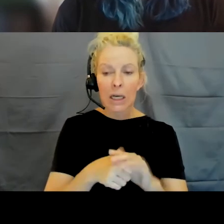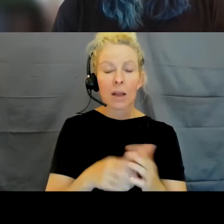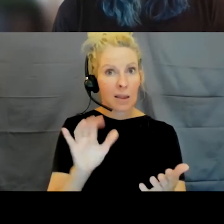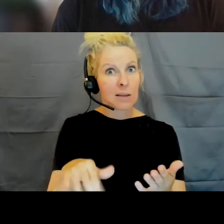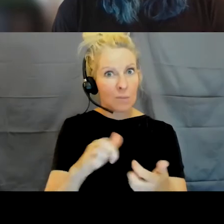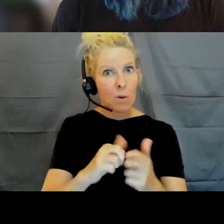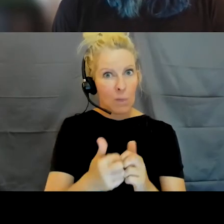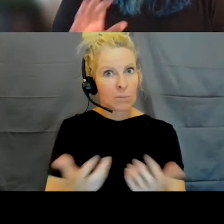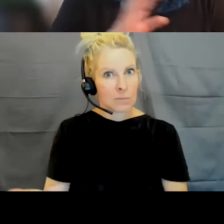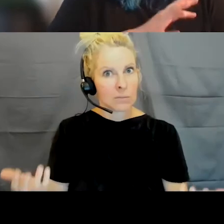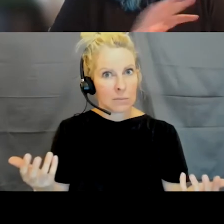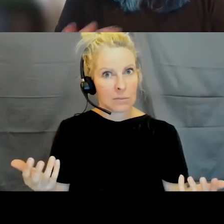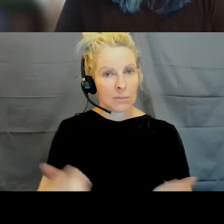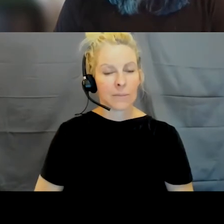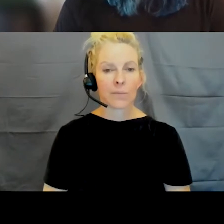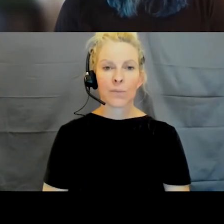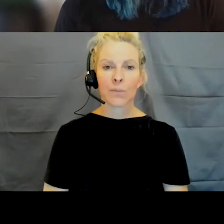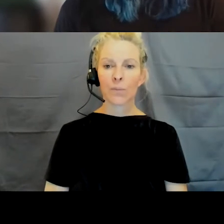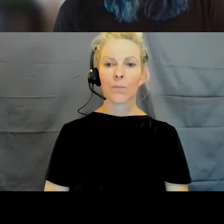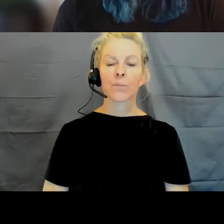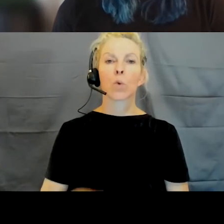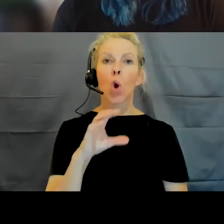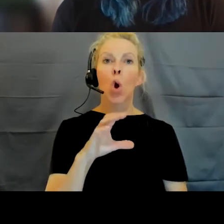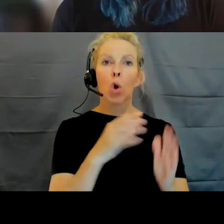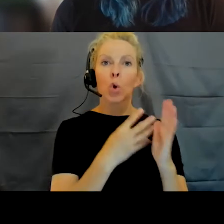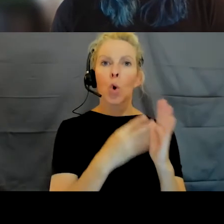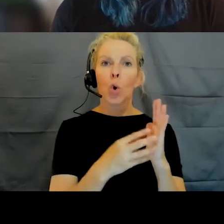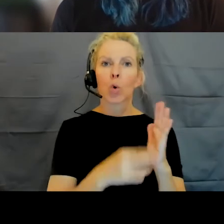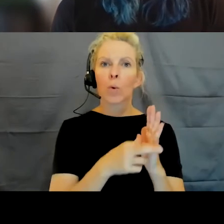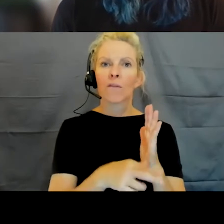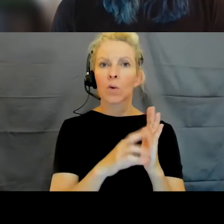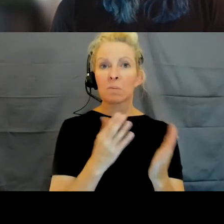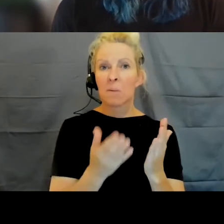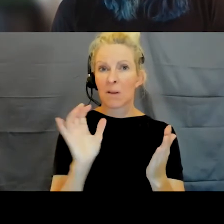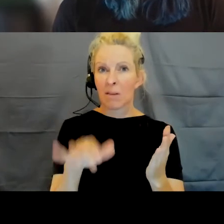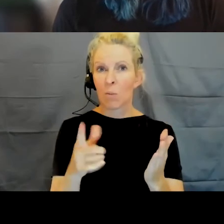need to make sure in our code reviews this might come up where suddenly something just doesn't seem